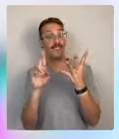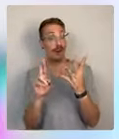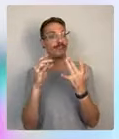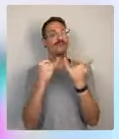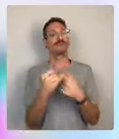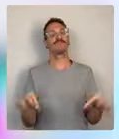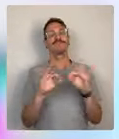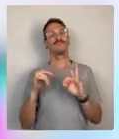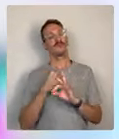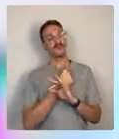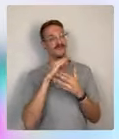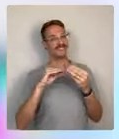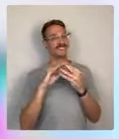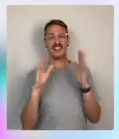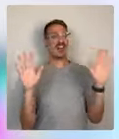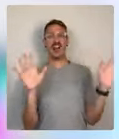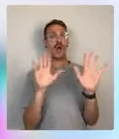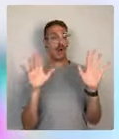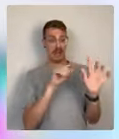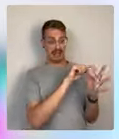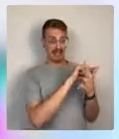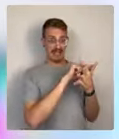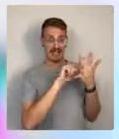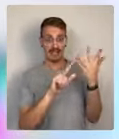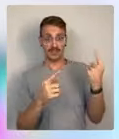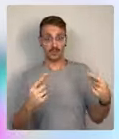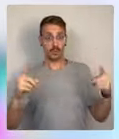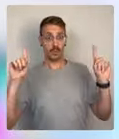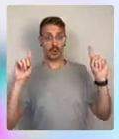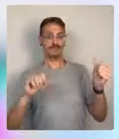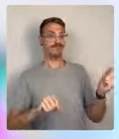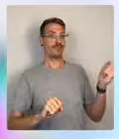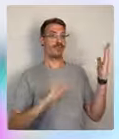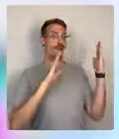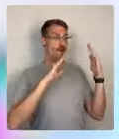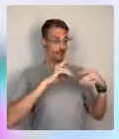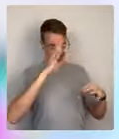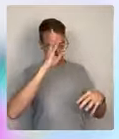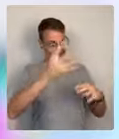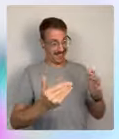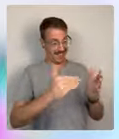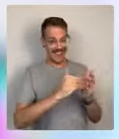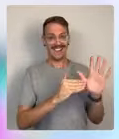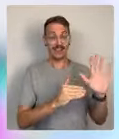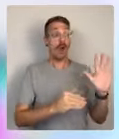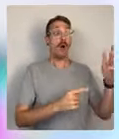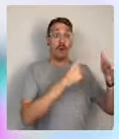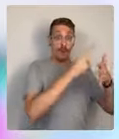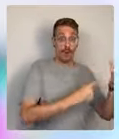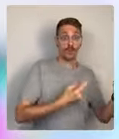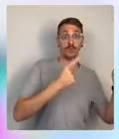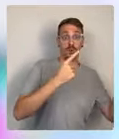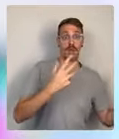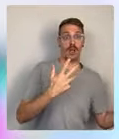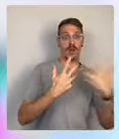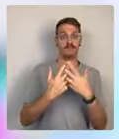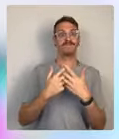and so it's important to say, "Okay, don't throw out the stuff that works." We basically combine what's been working